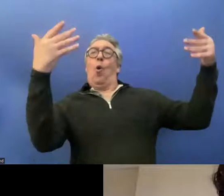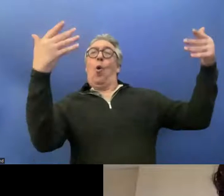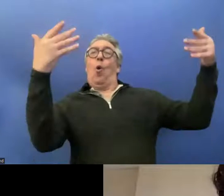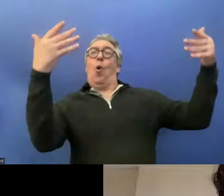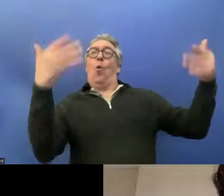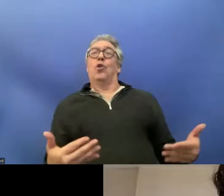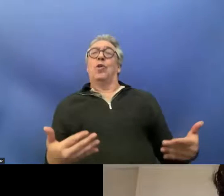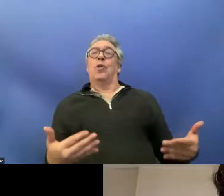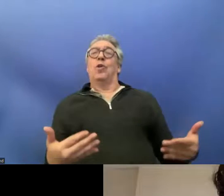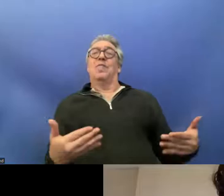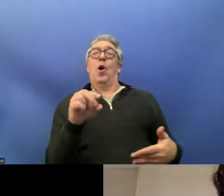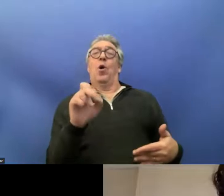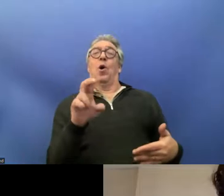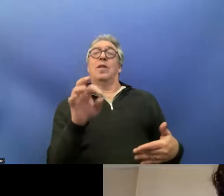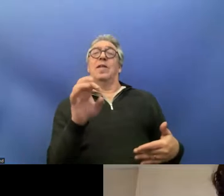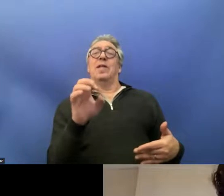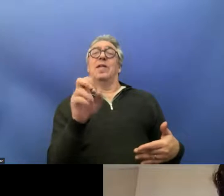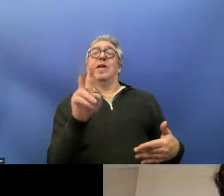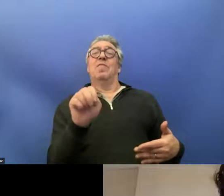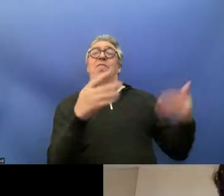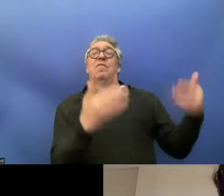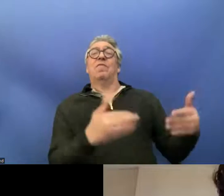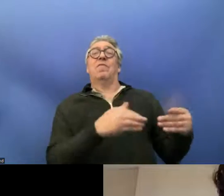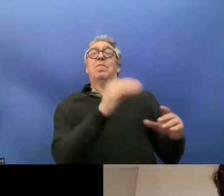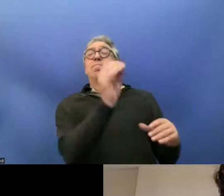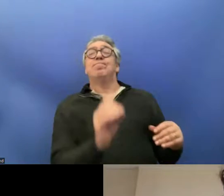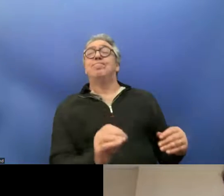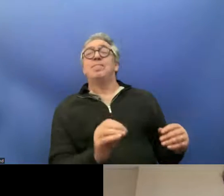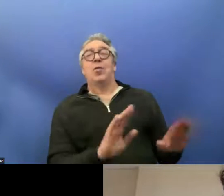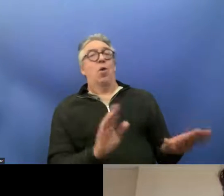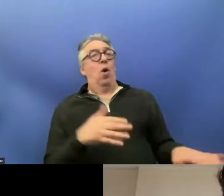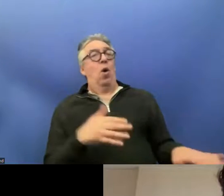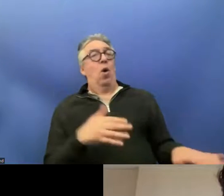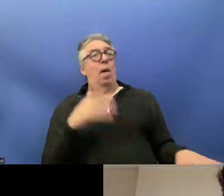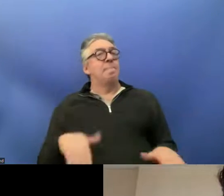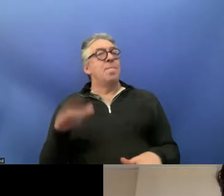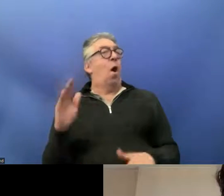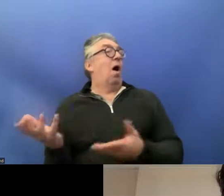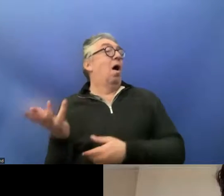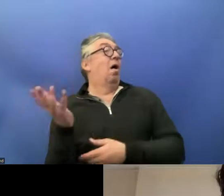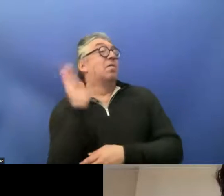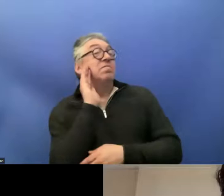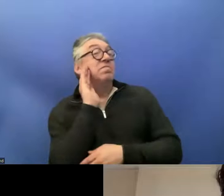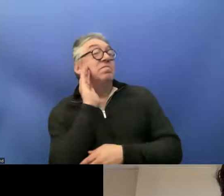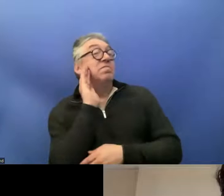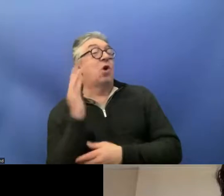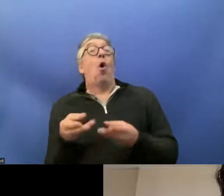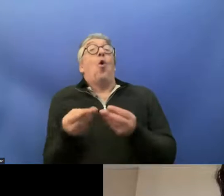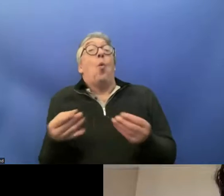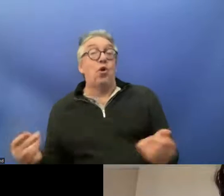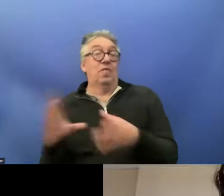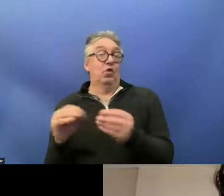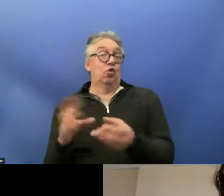then we'll have the answers that we want.